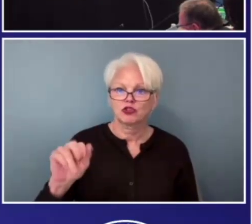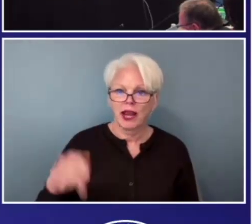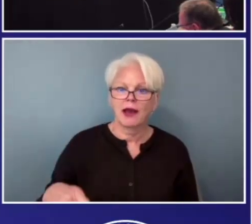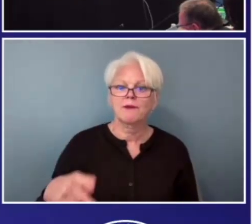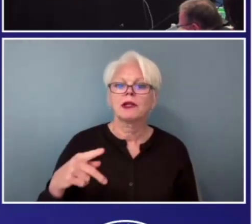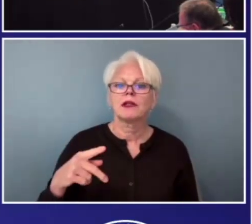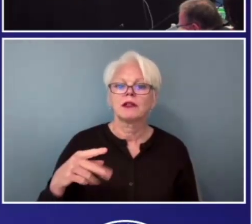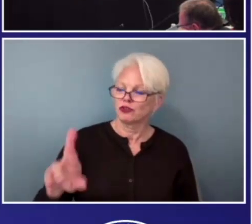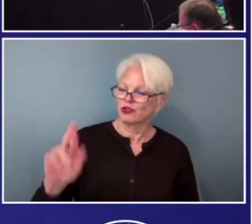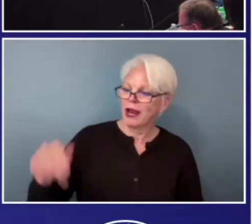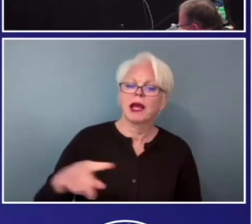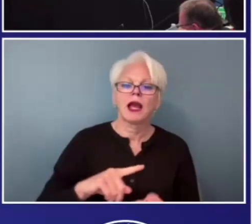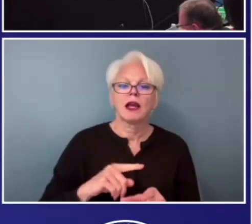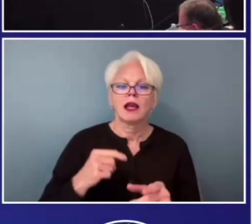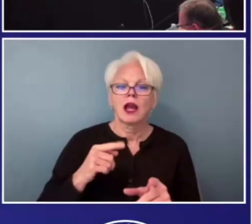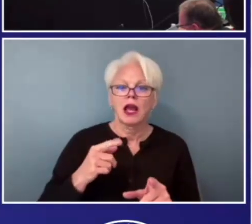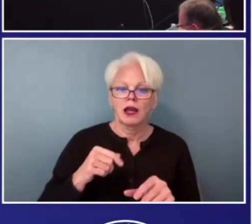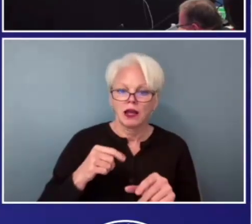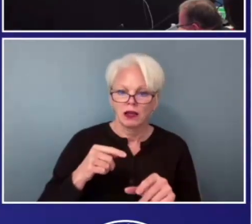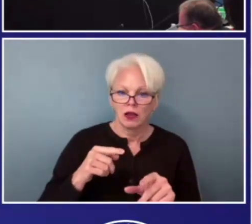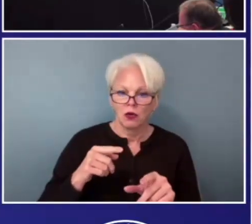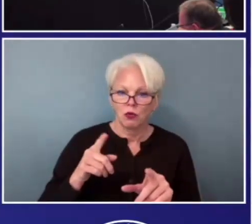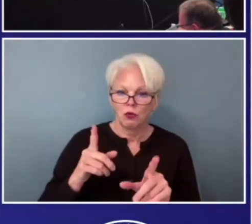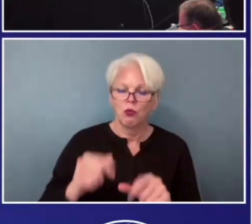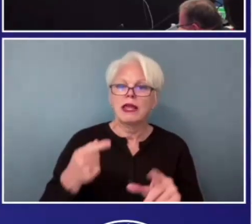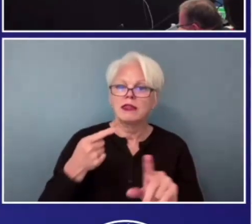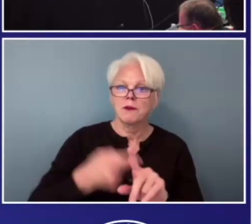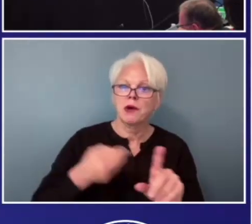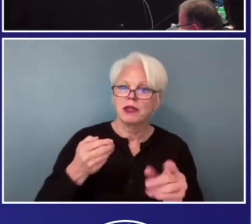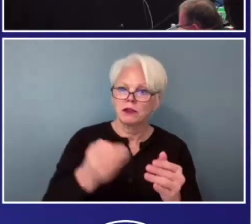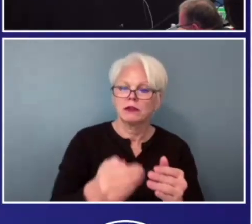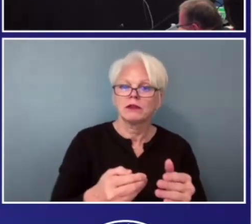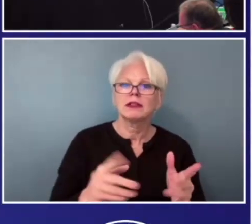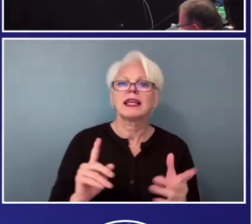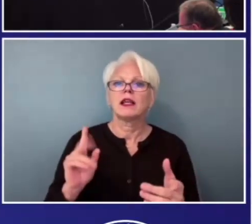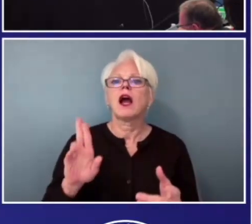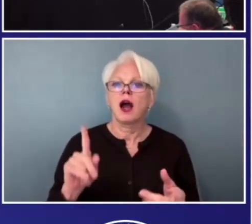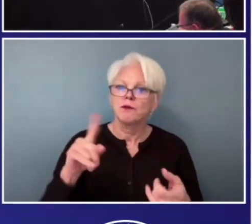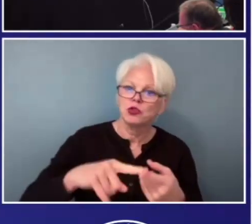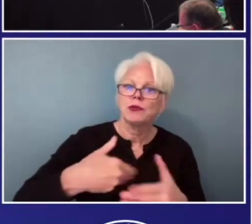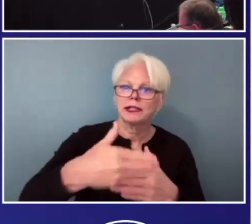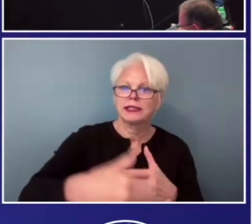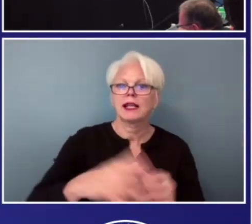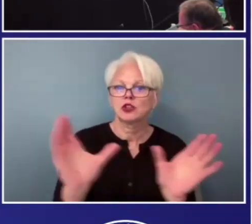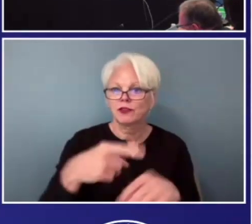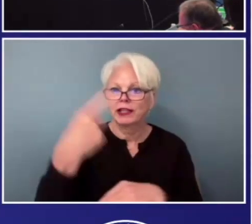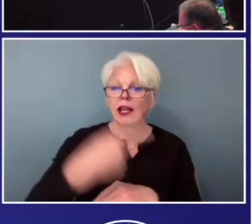month approaches right up to the next certification date or up to the month.